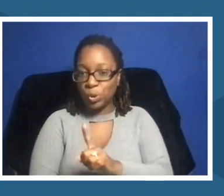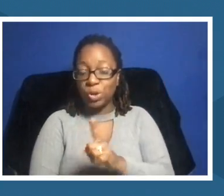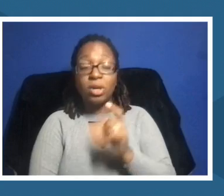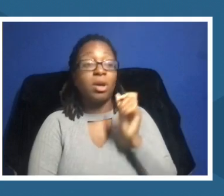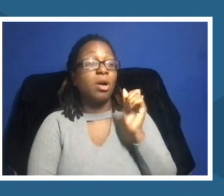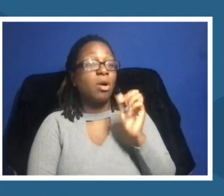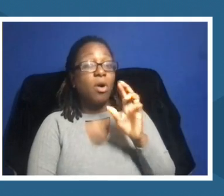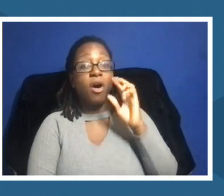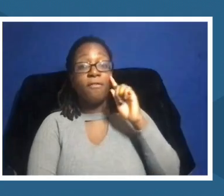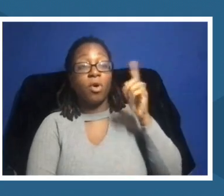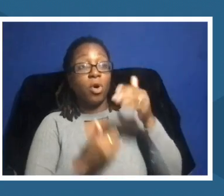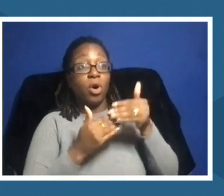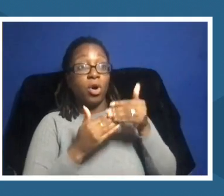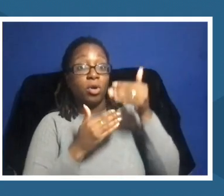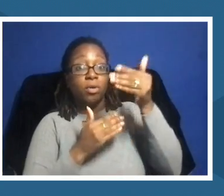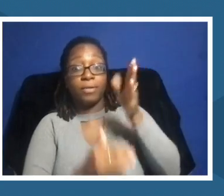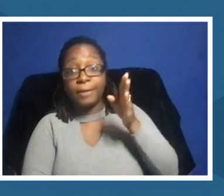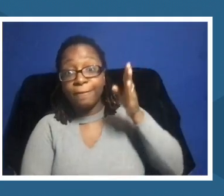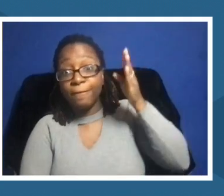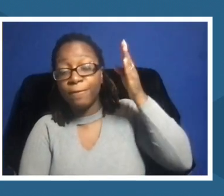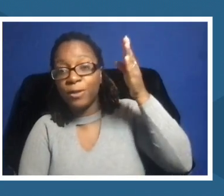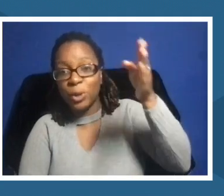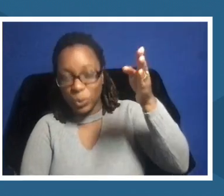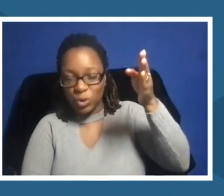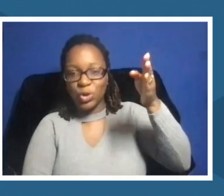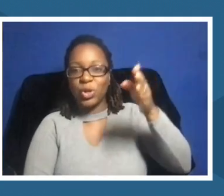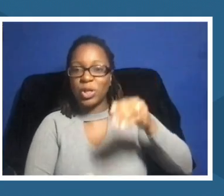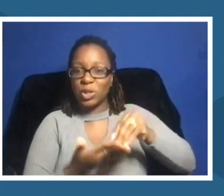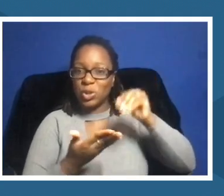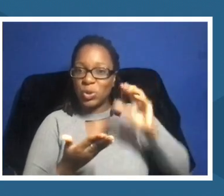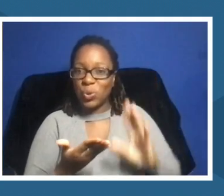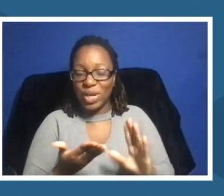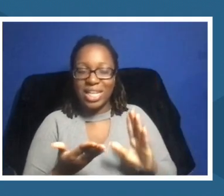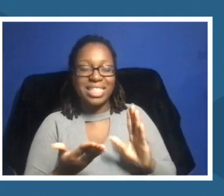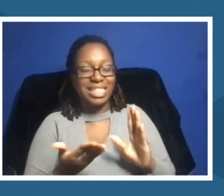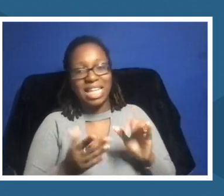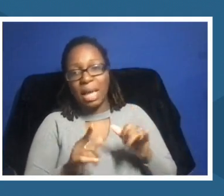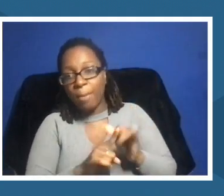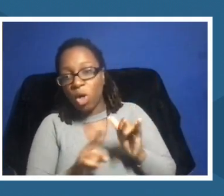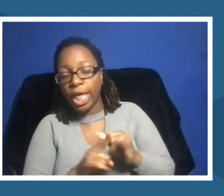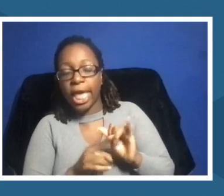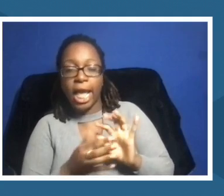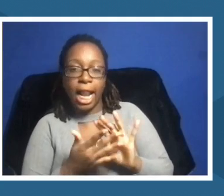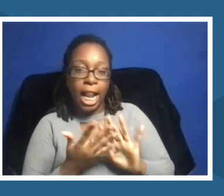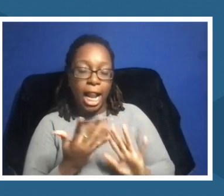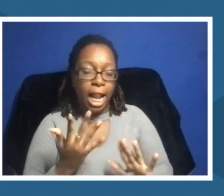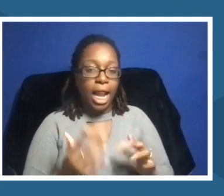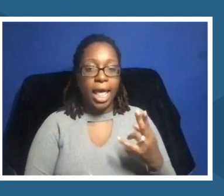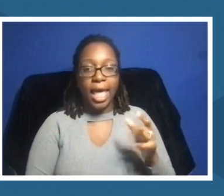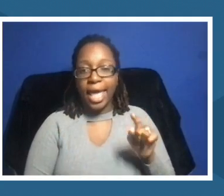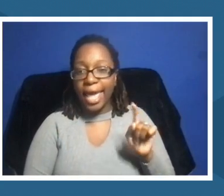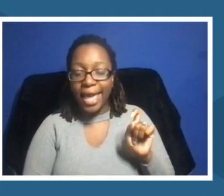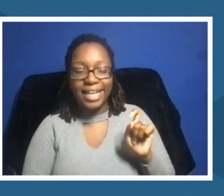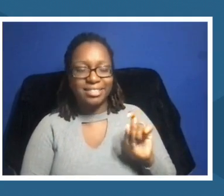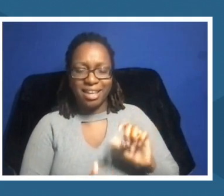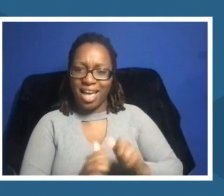especially in school environments where more youth will experience bullying um